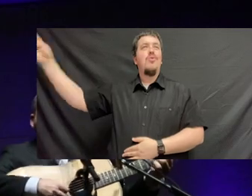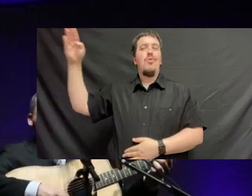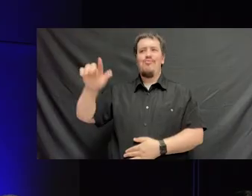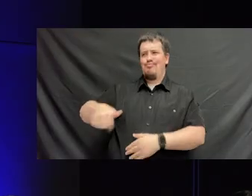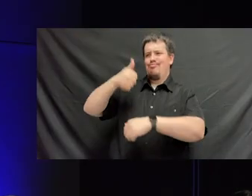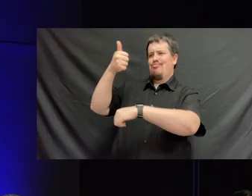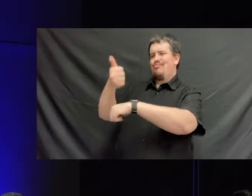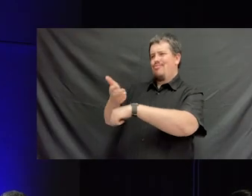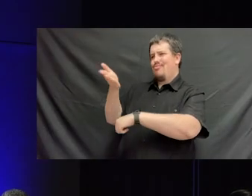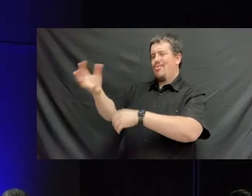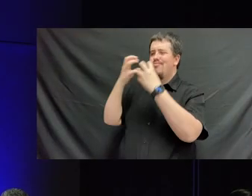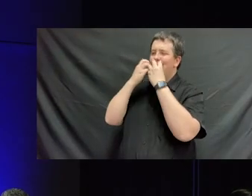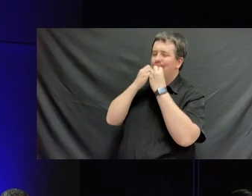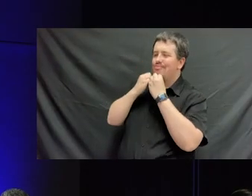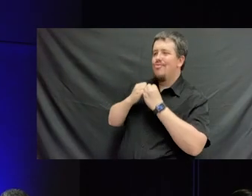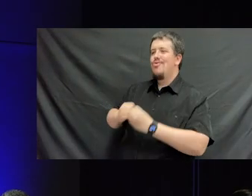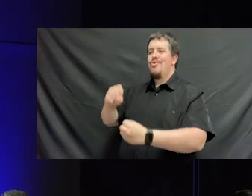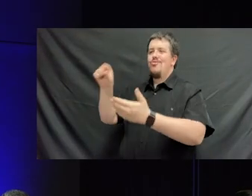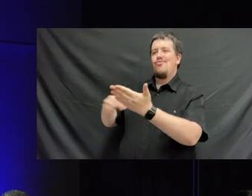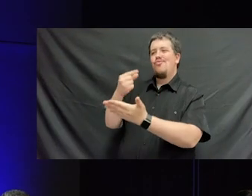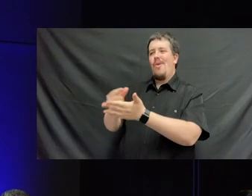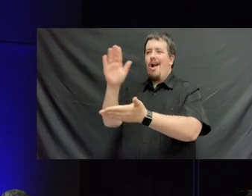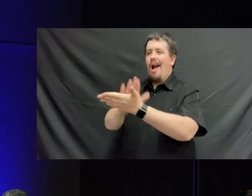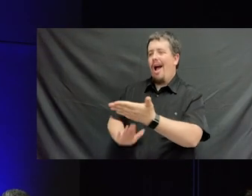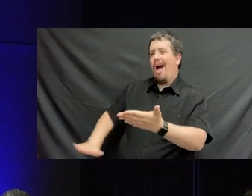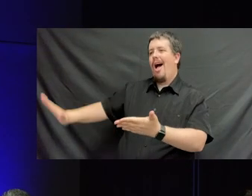Stands our dear old Alma Mater